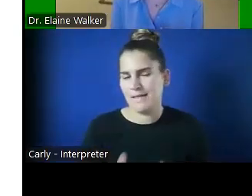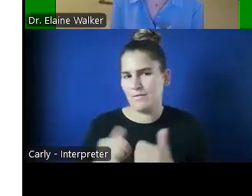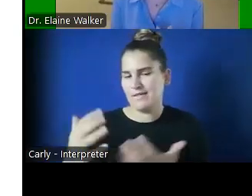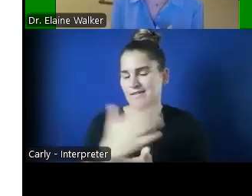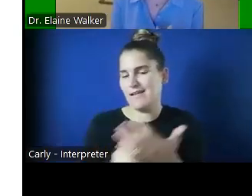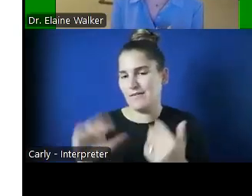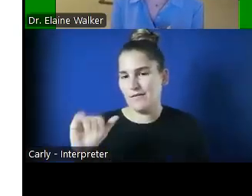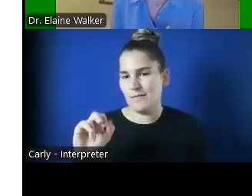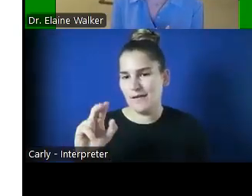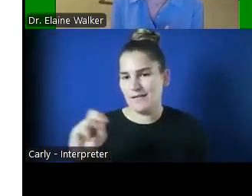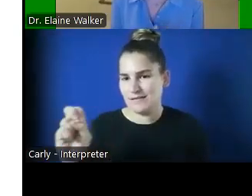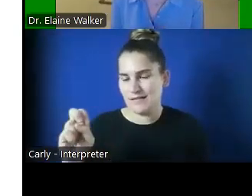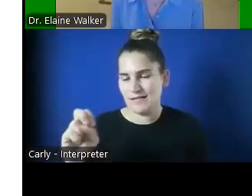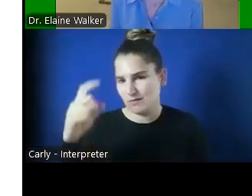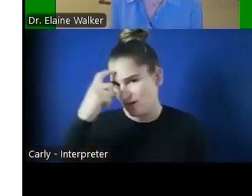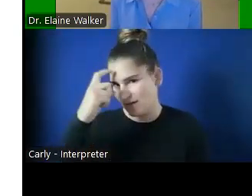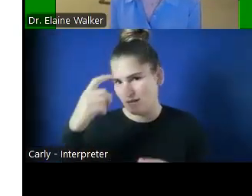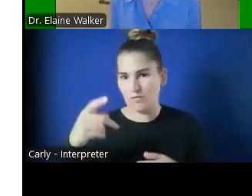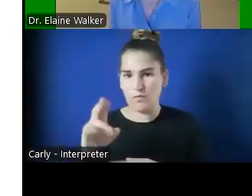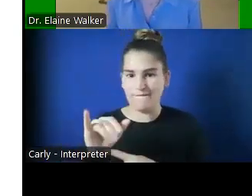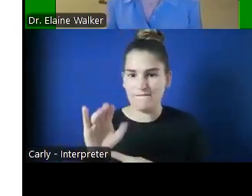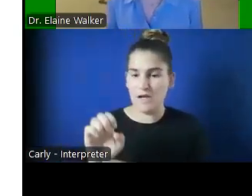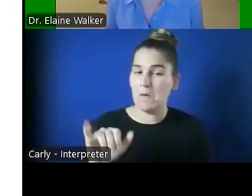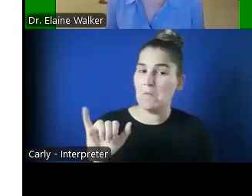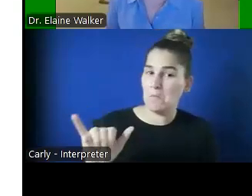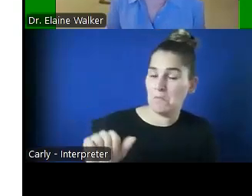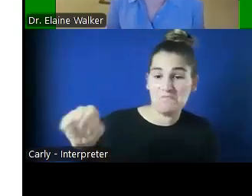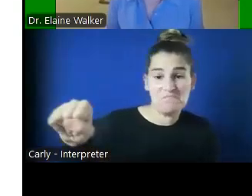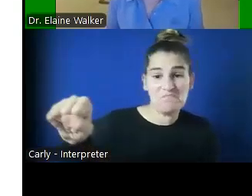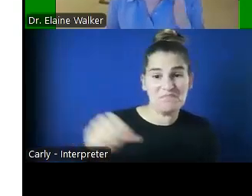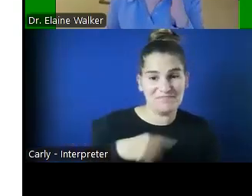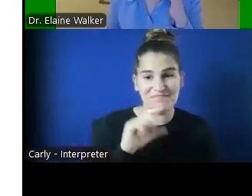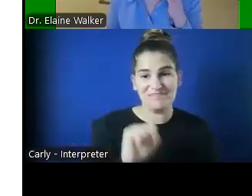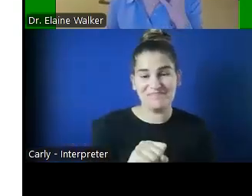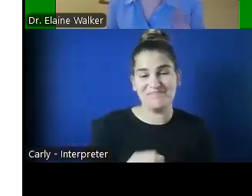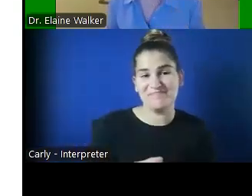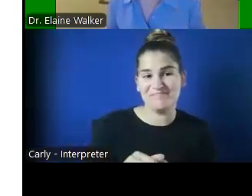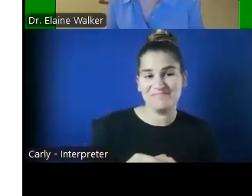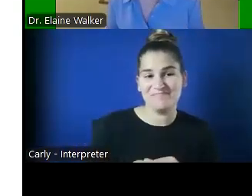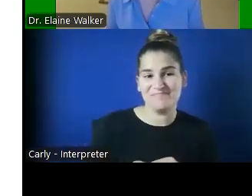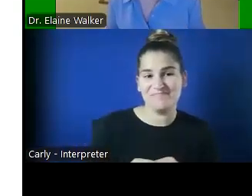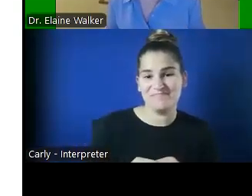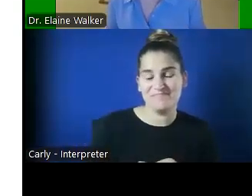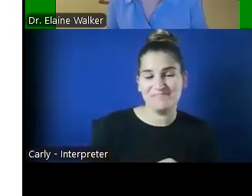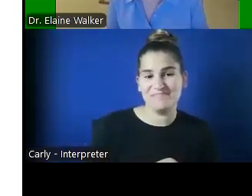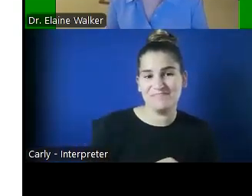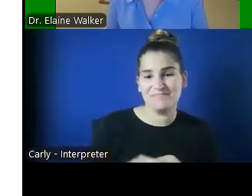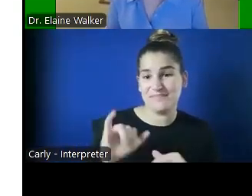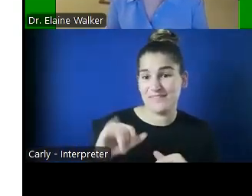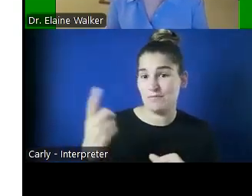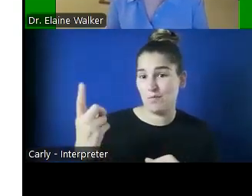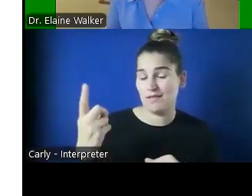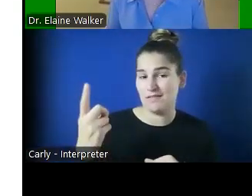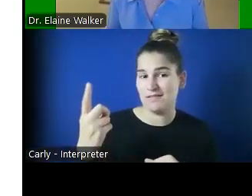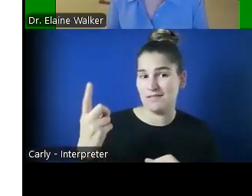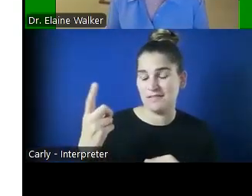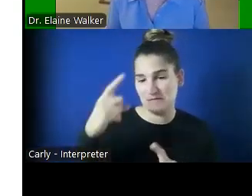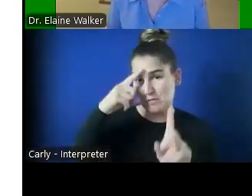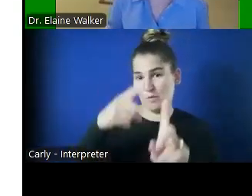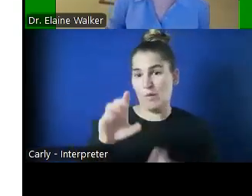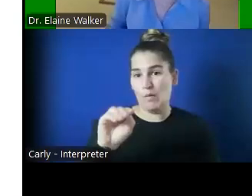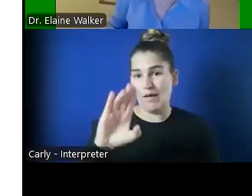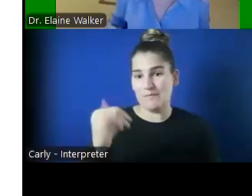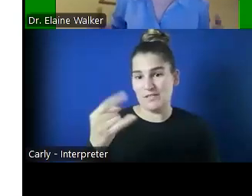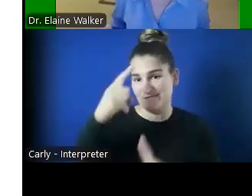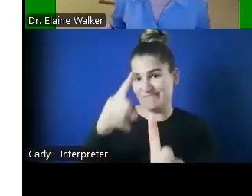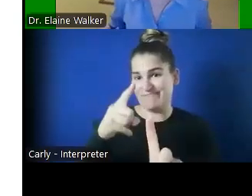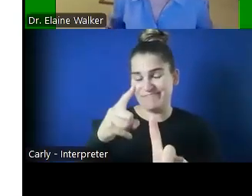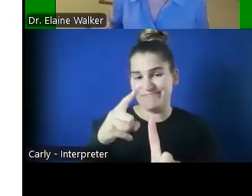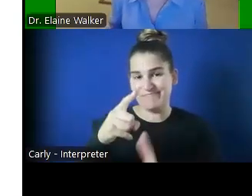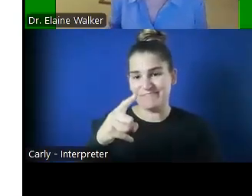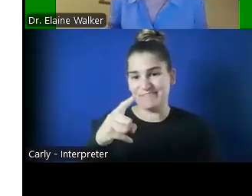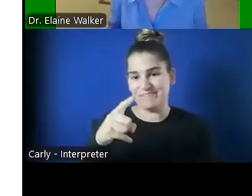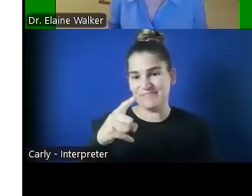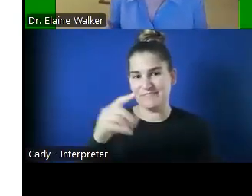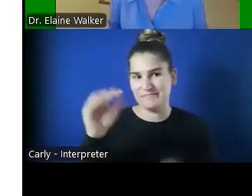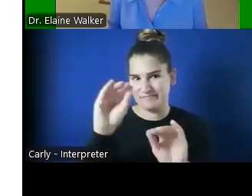cognitive profile yeah in fact that was one of the objectives of putting together